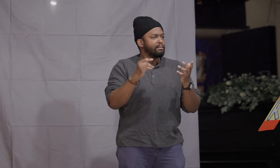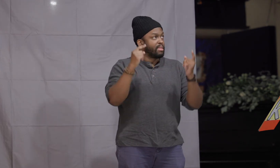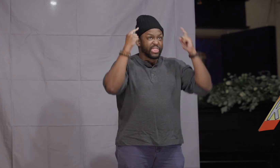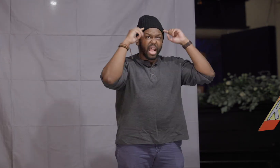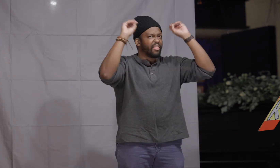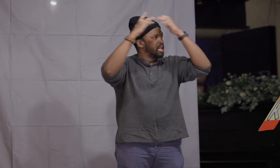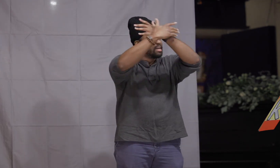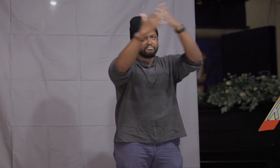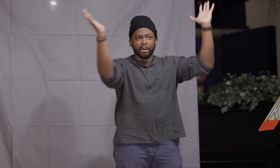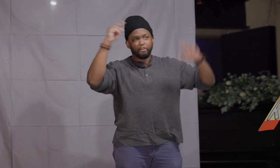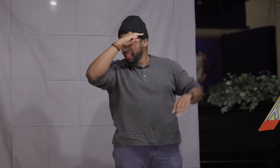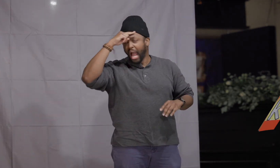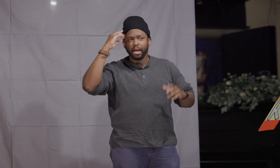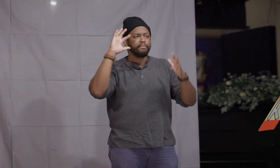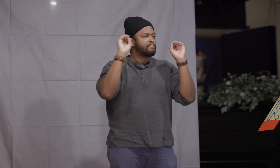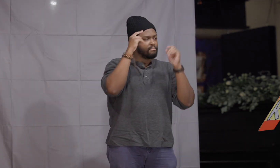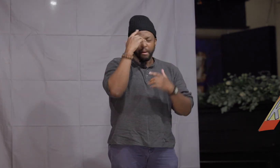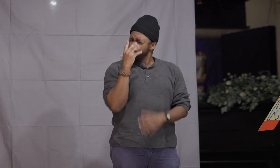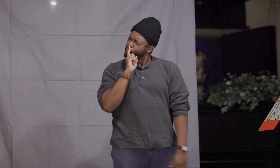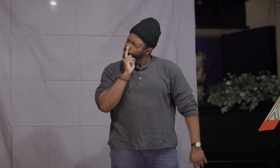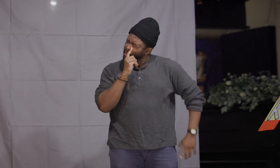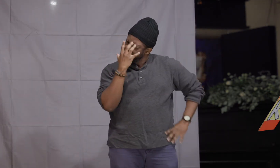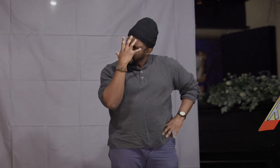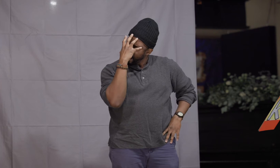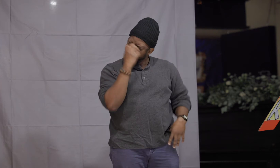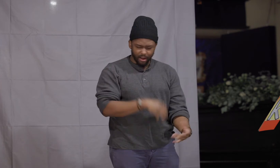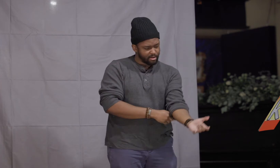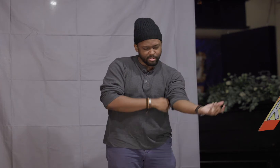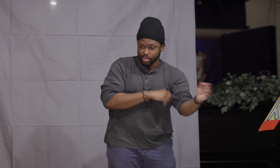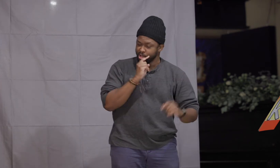As a Black man, I wanted to lash out at somebody,